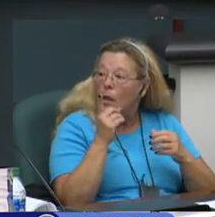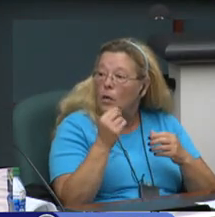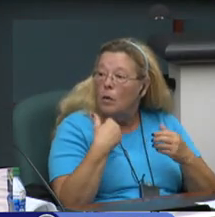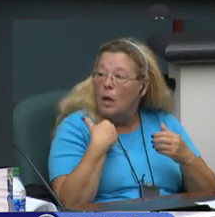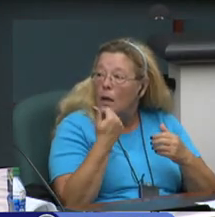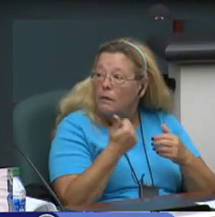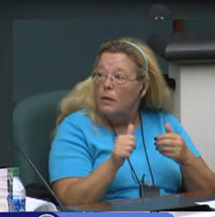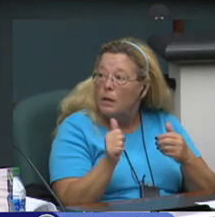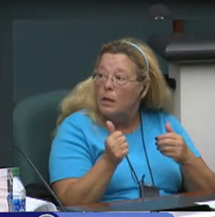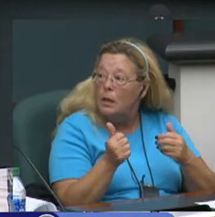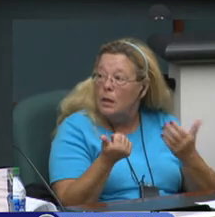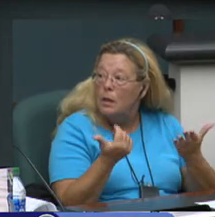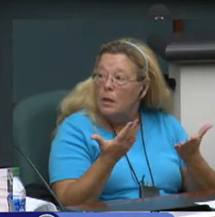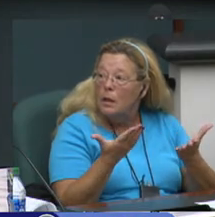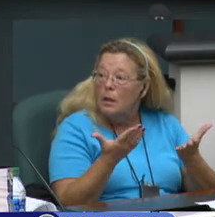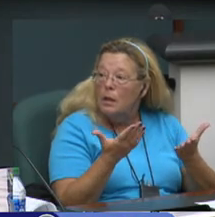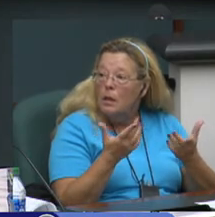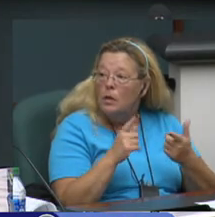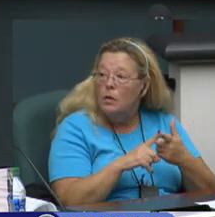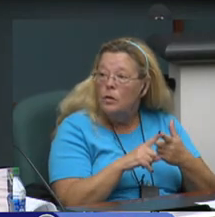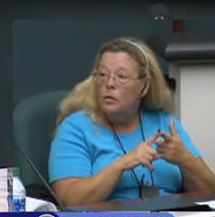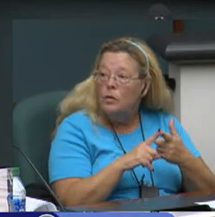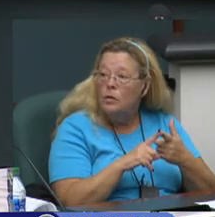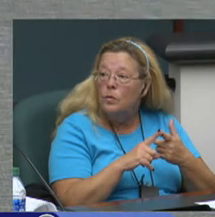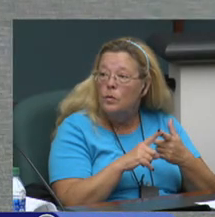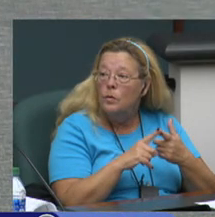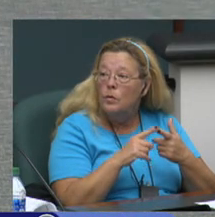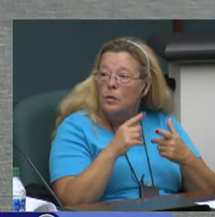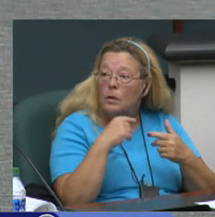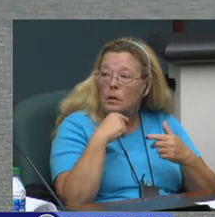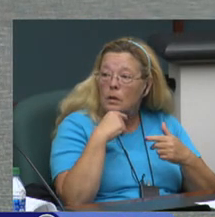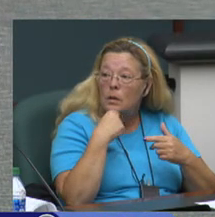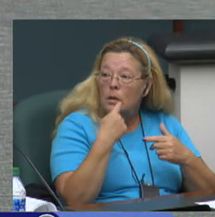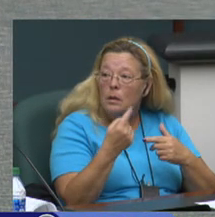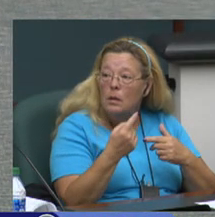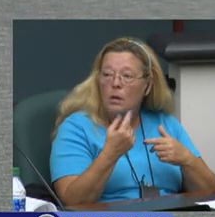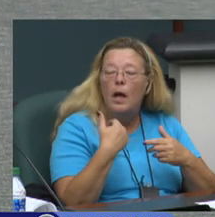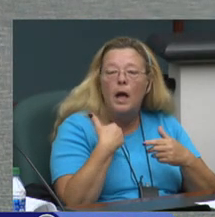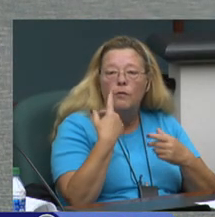anything to address on council schedule mr. chairman